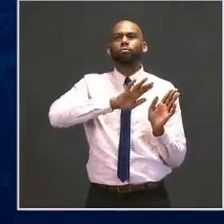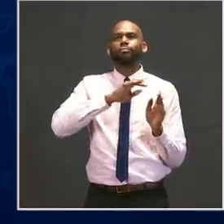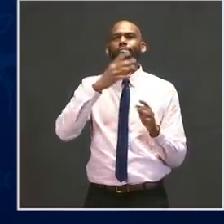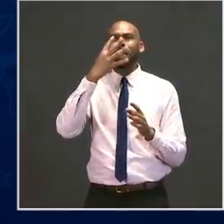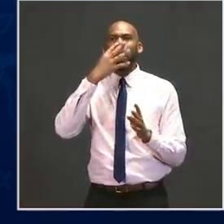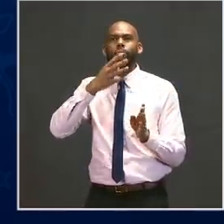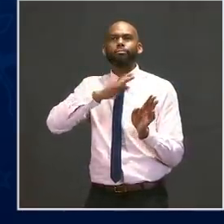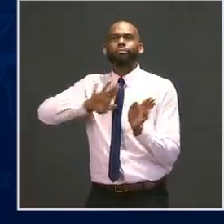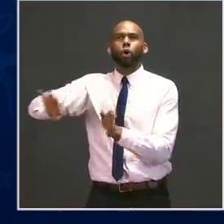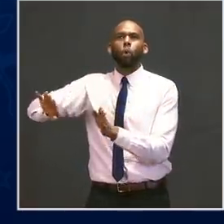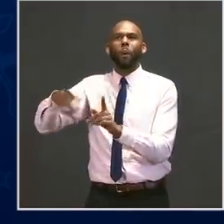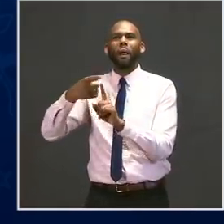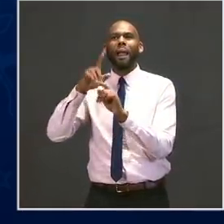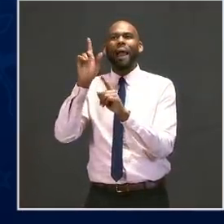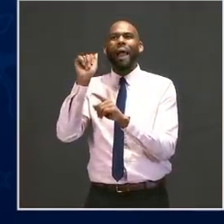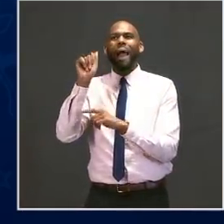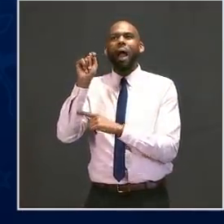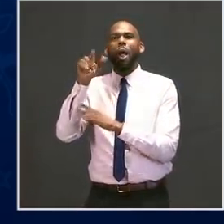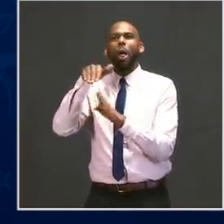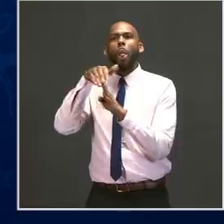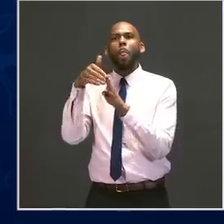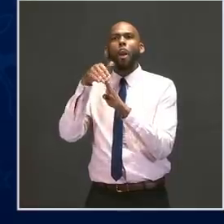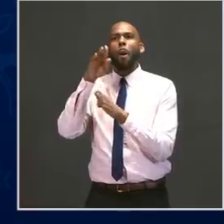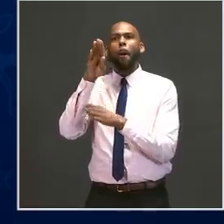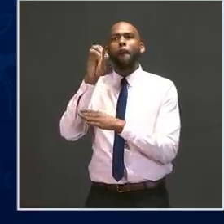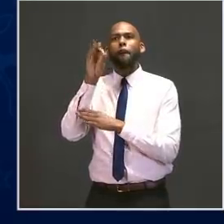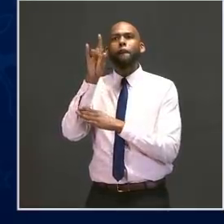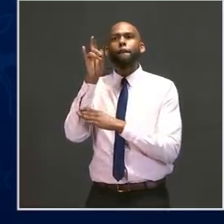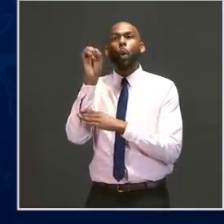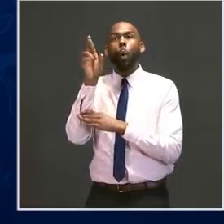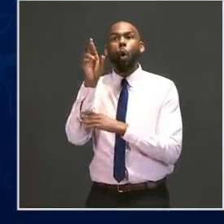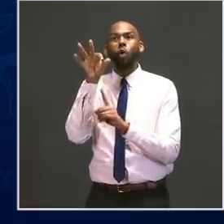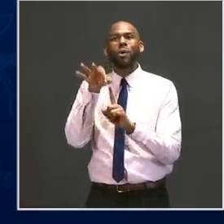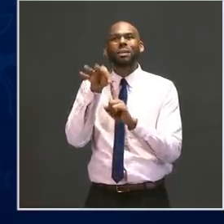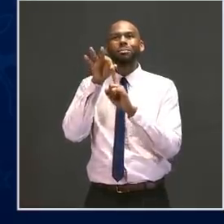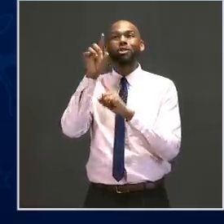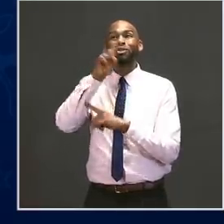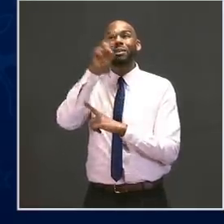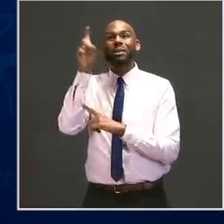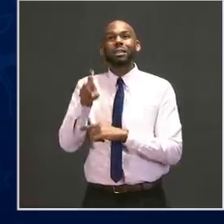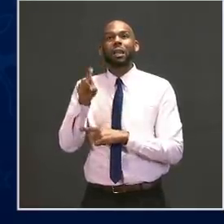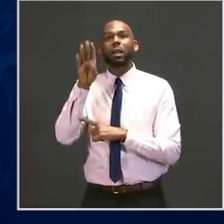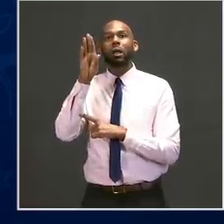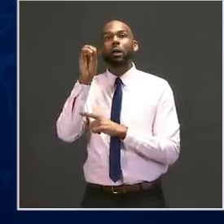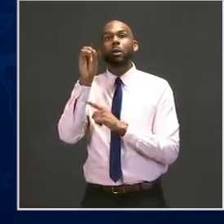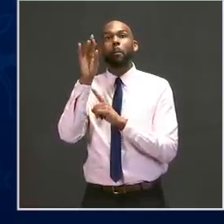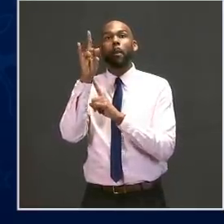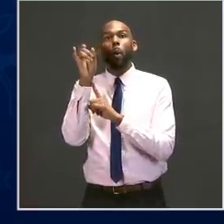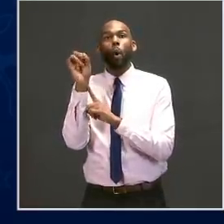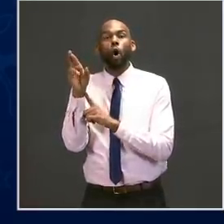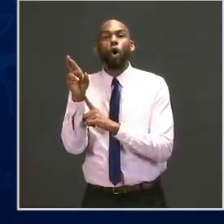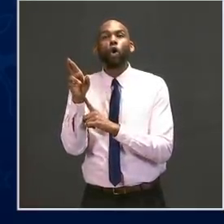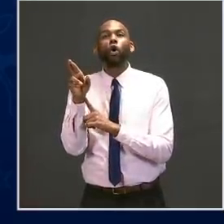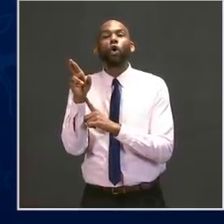with the reality of what we're seeing -- especially at the Texas border, where we at Univision have reported on hundreds of people